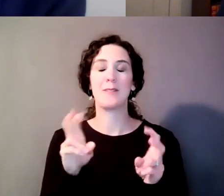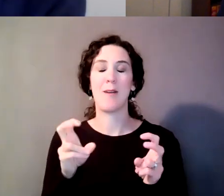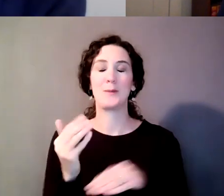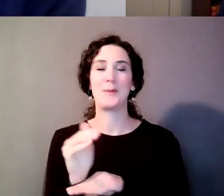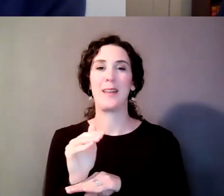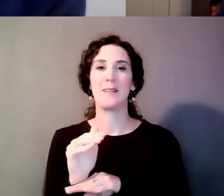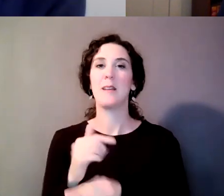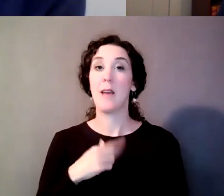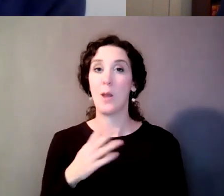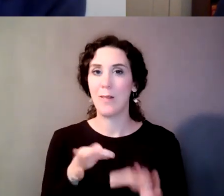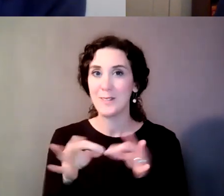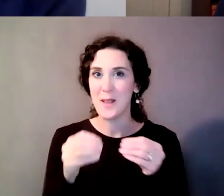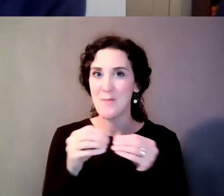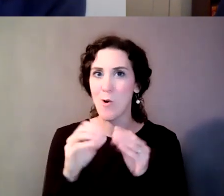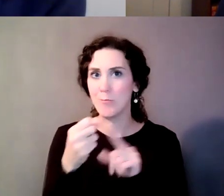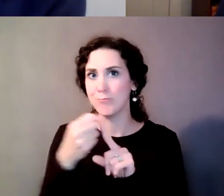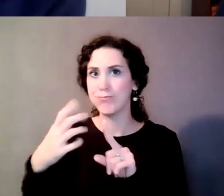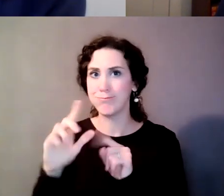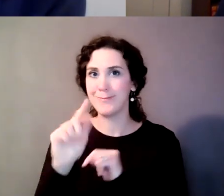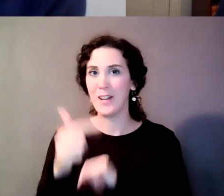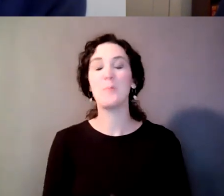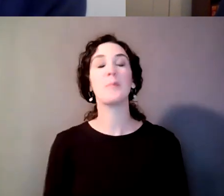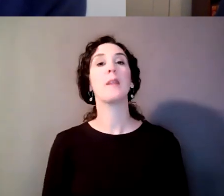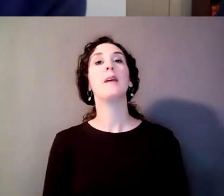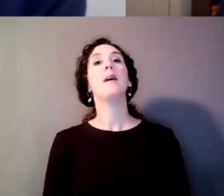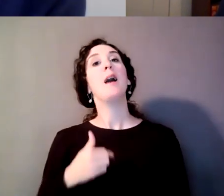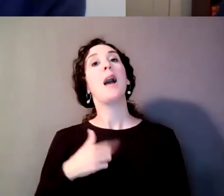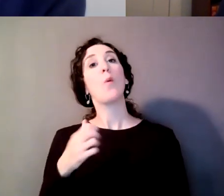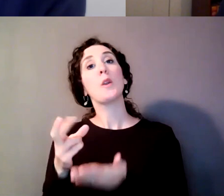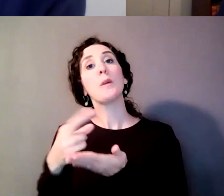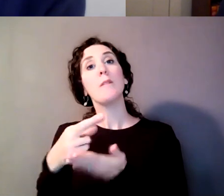which I will tell you about in a minute. Before I do that I want to go over a few housekeeping